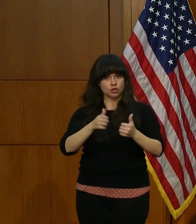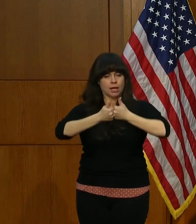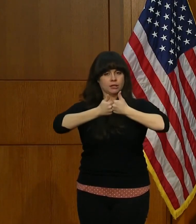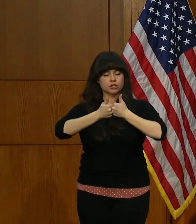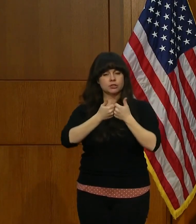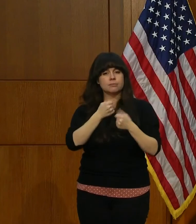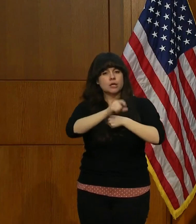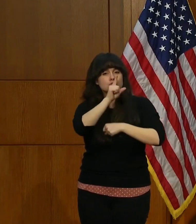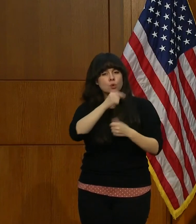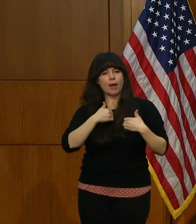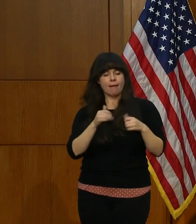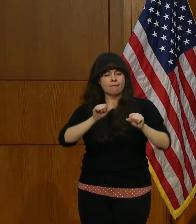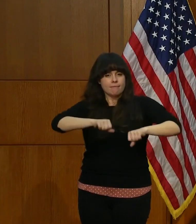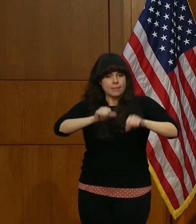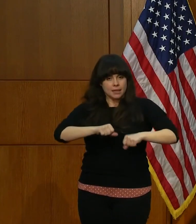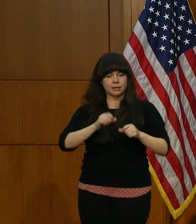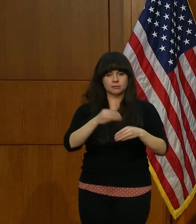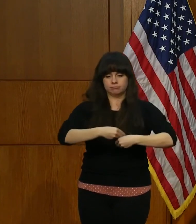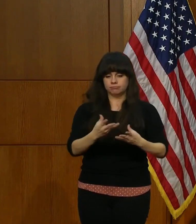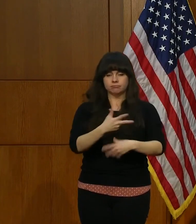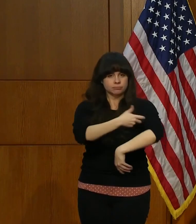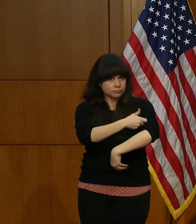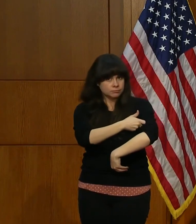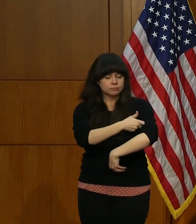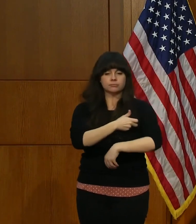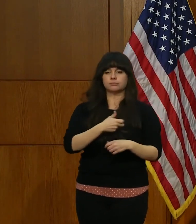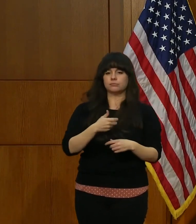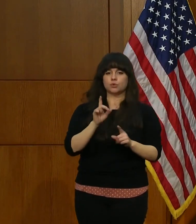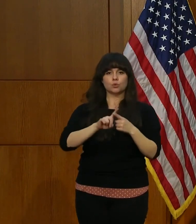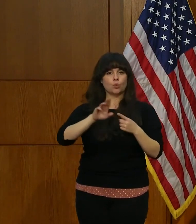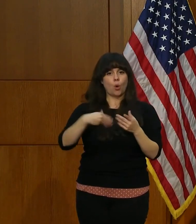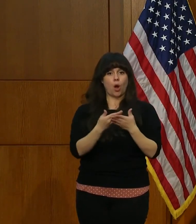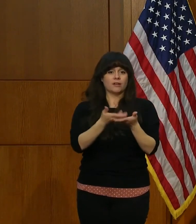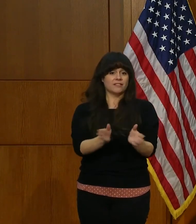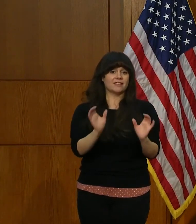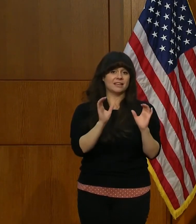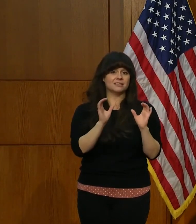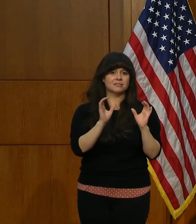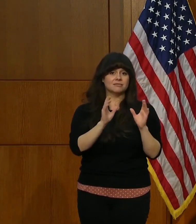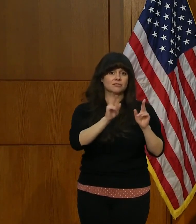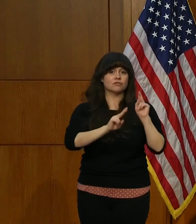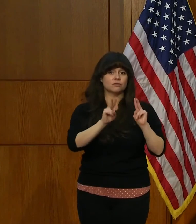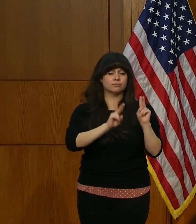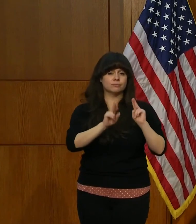SUPPORT THE COMMONWEALTH AND RISING TO THE OCCASION BY ENSURING WE HAVE THE CAPACITY TO ADMINISTER THESE COVID